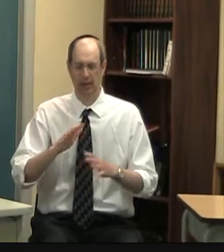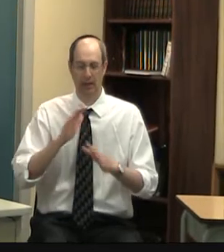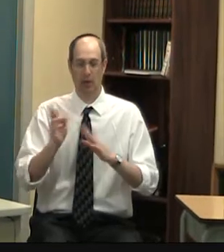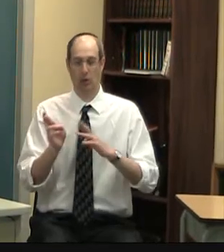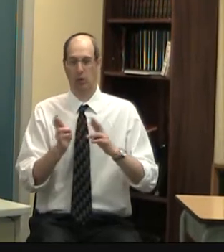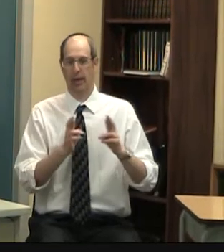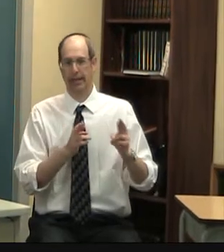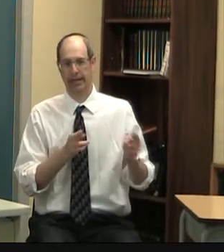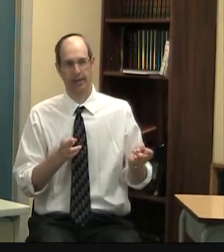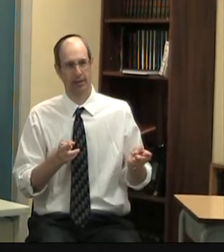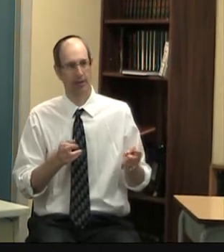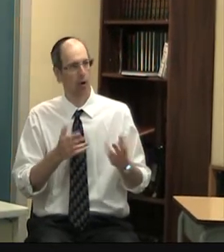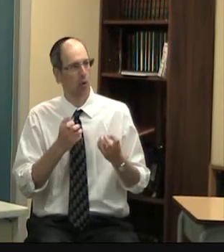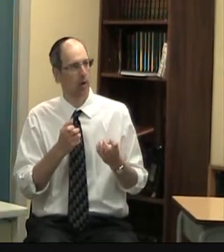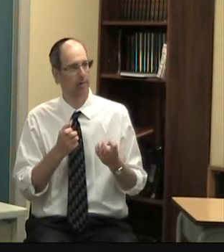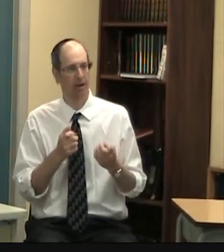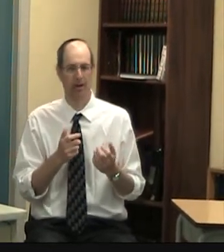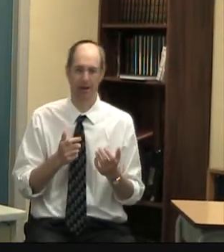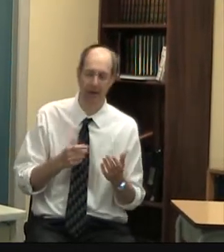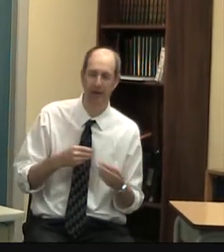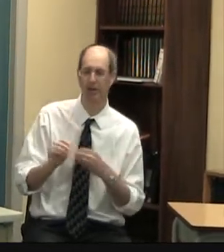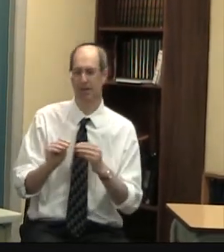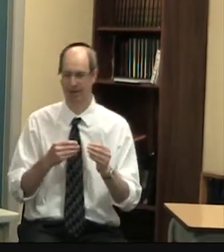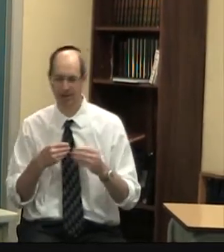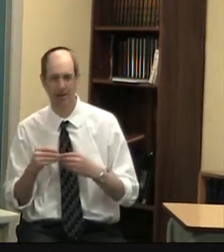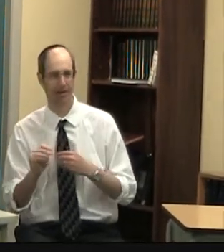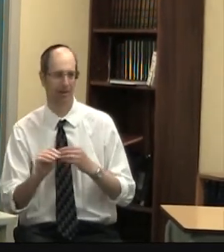go ahead and be a little bit more lackadaisical and think a little bit more easy and this is